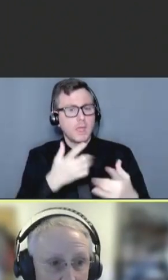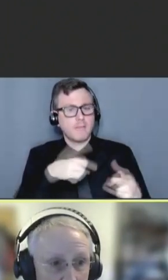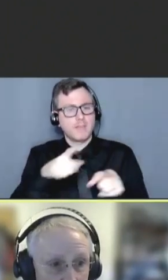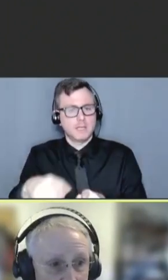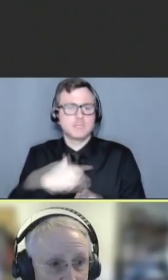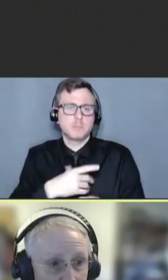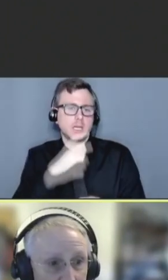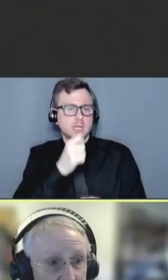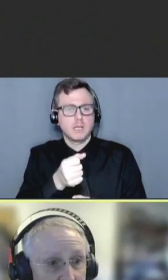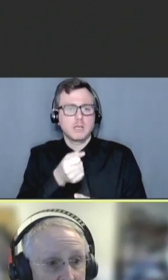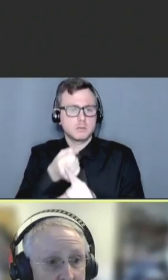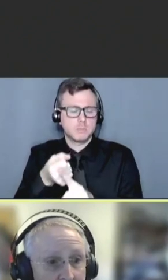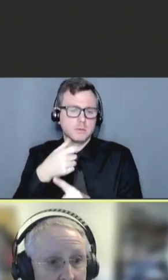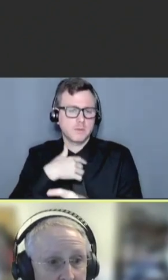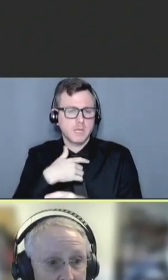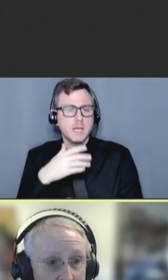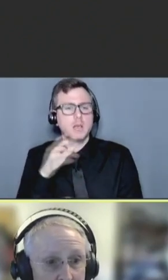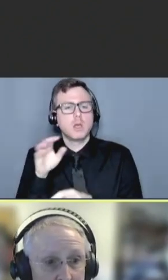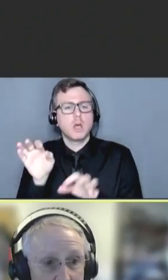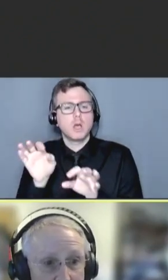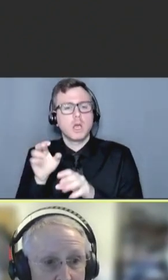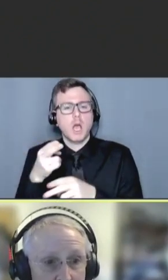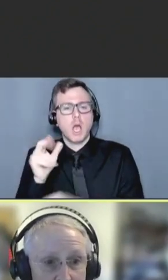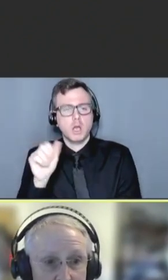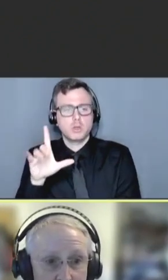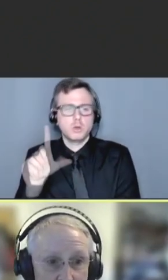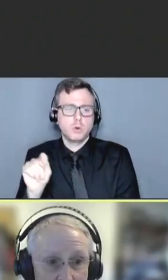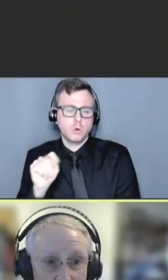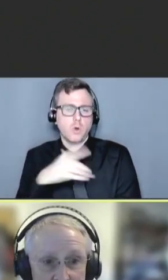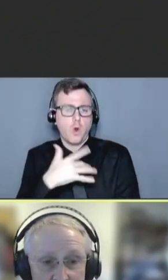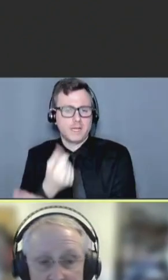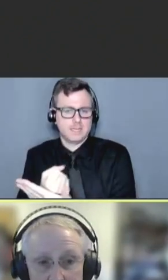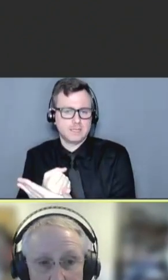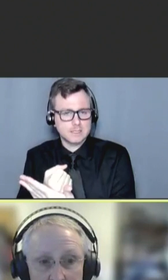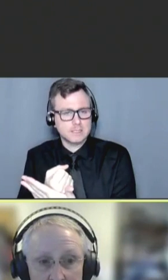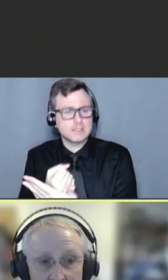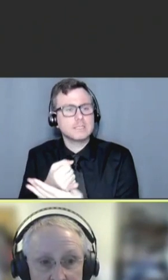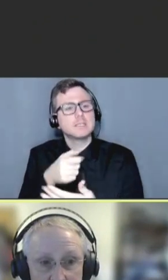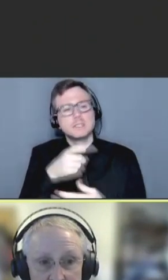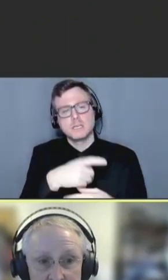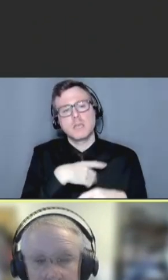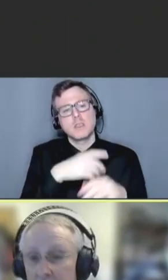myocardial infarcs, and there's the potential of differential vaccine availability that affected